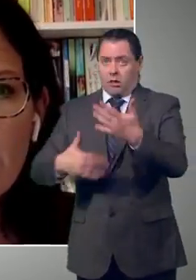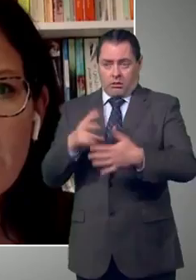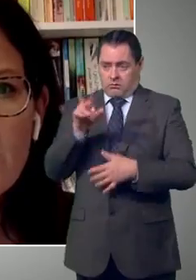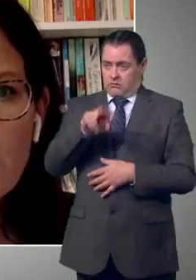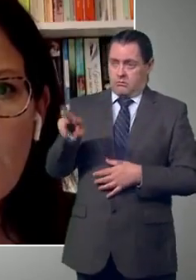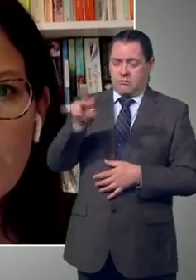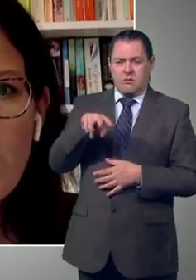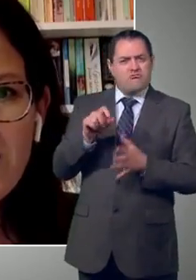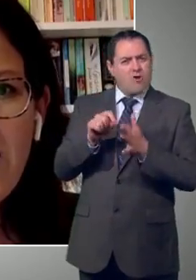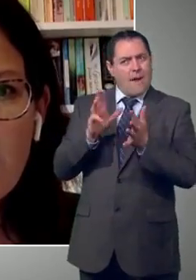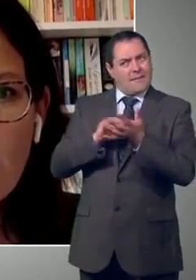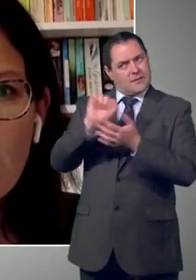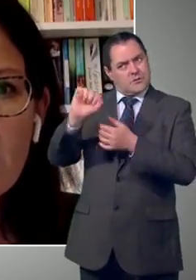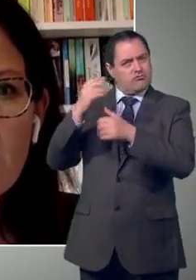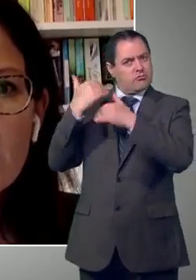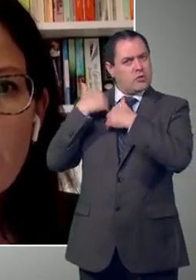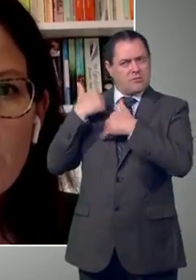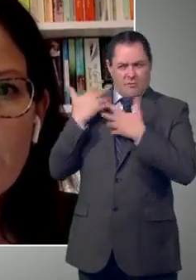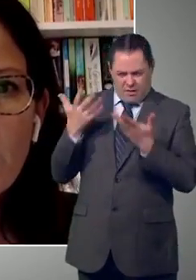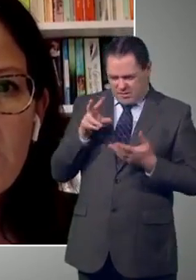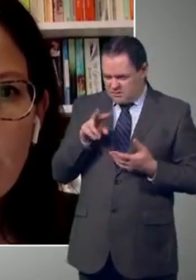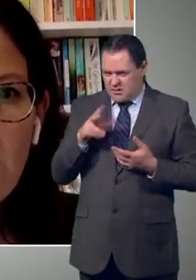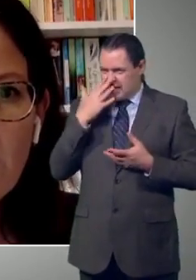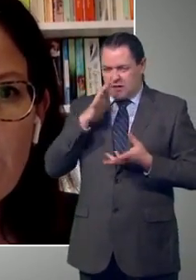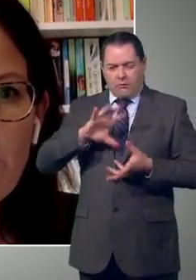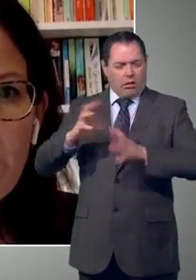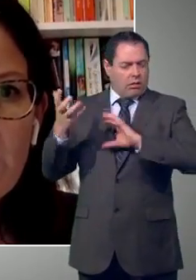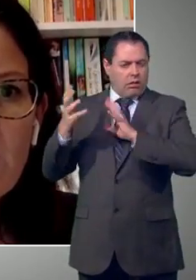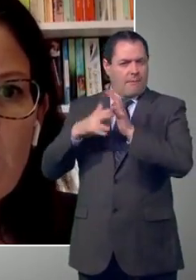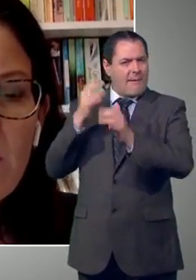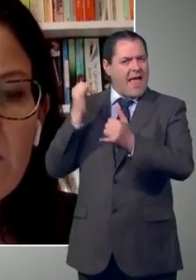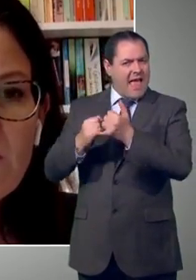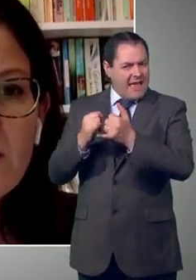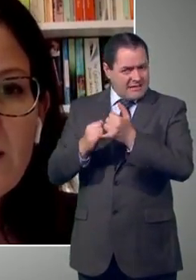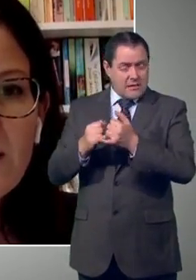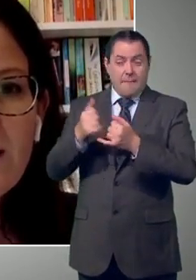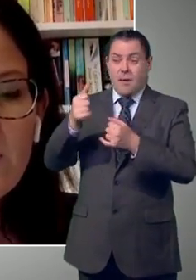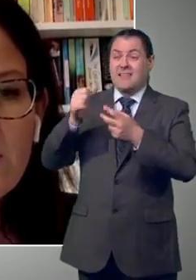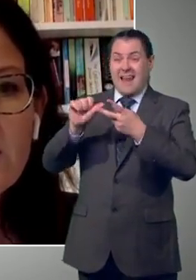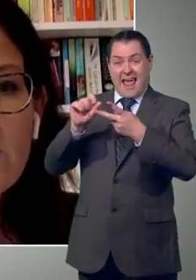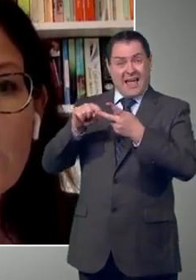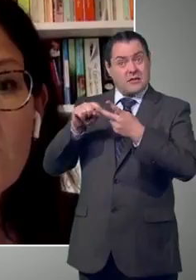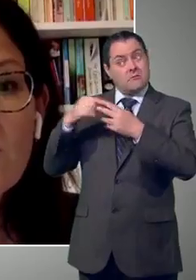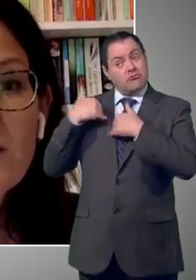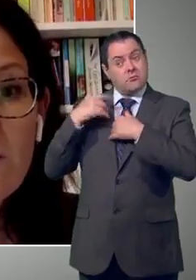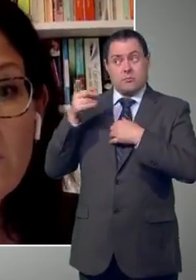ultimate responsibility they do hold Matt Hancock responsible